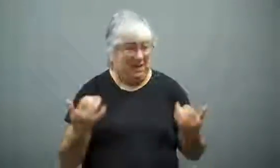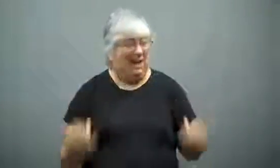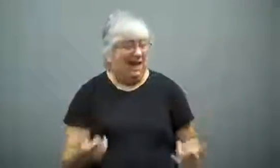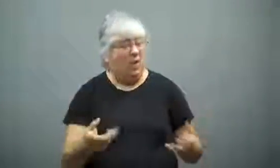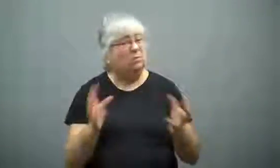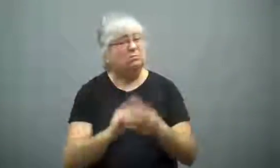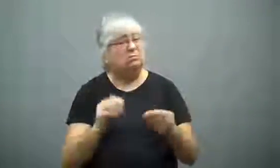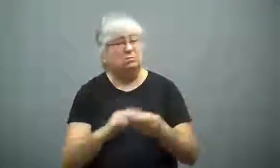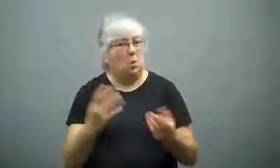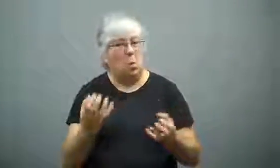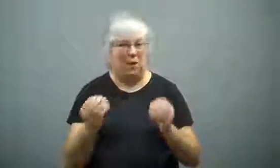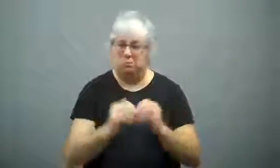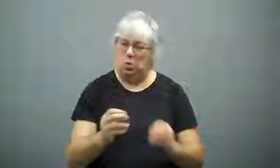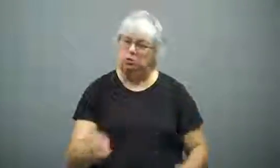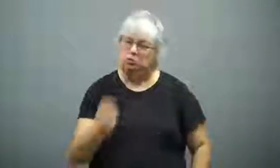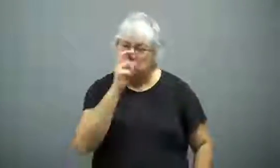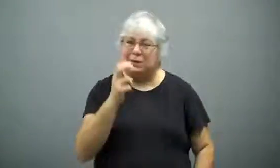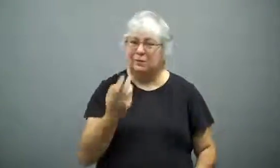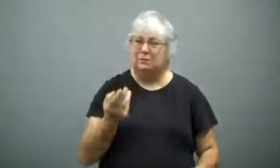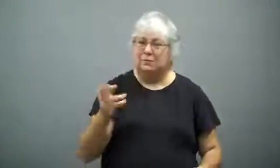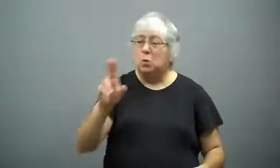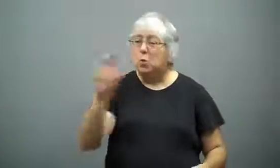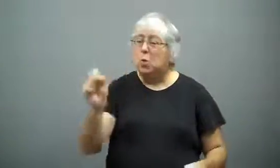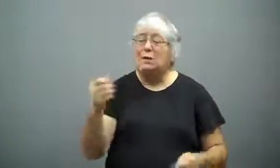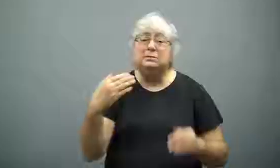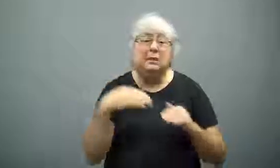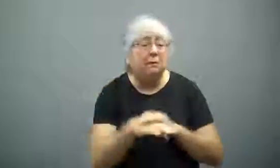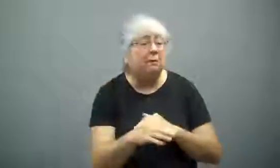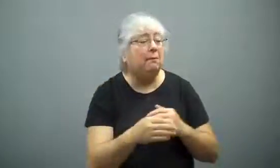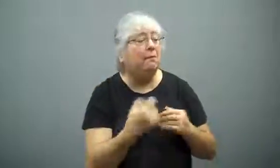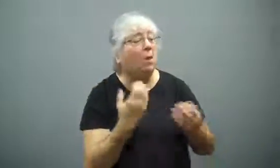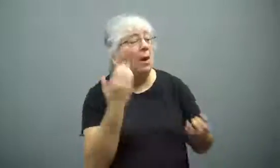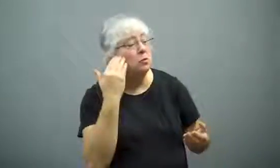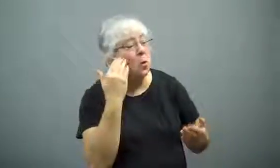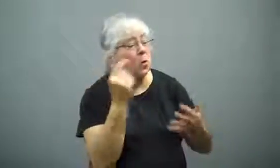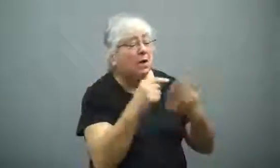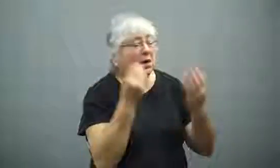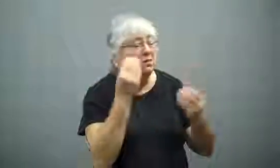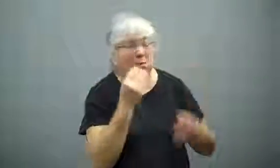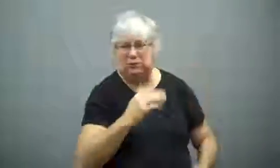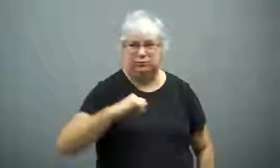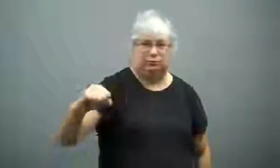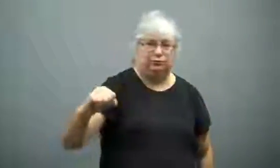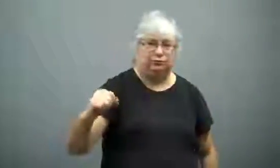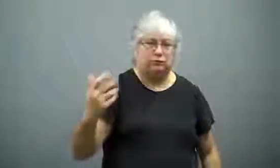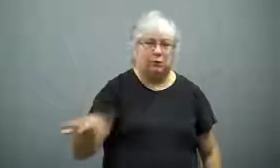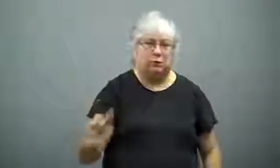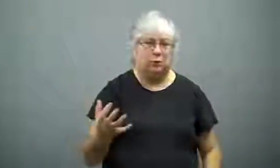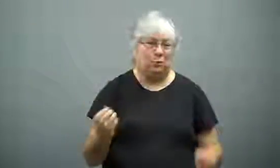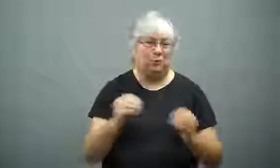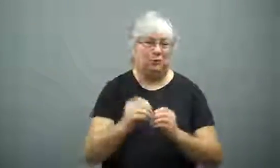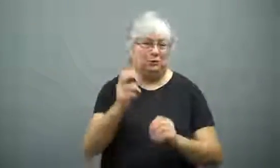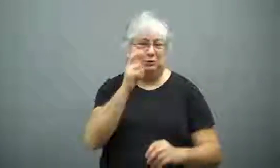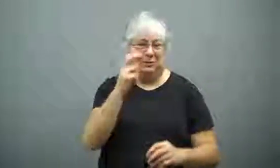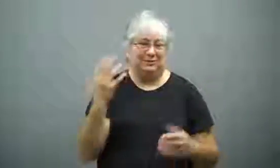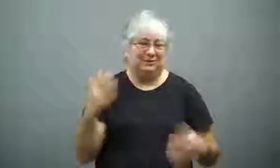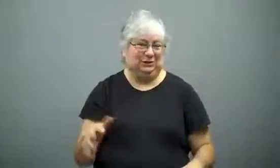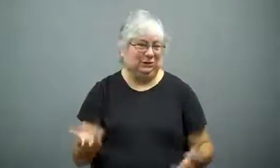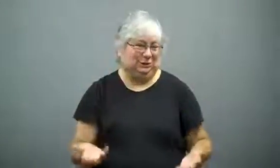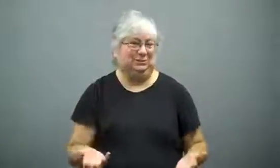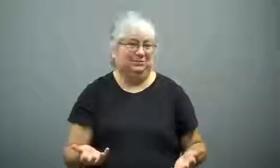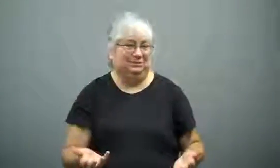There is talk of stricter limits on what information the US can access.